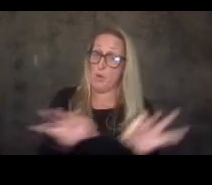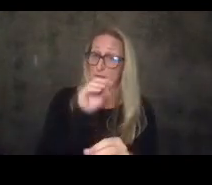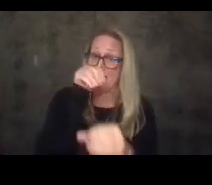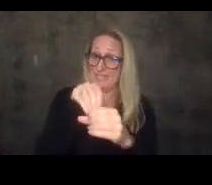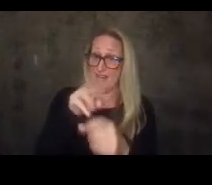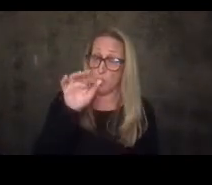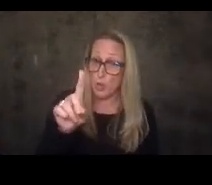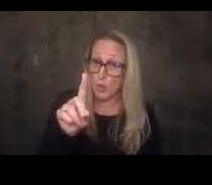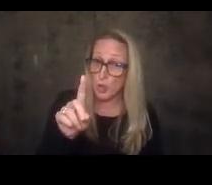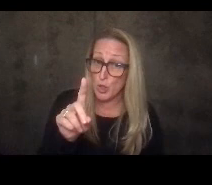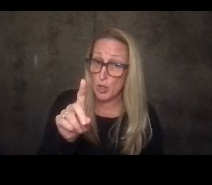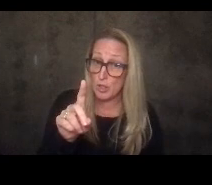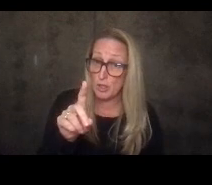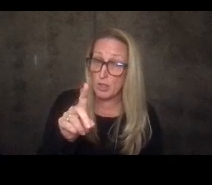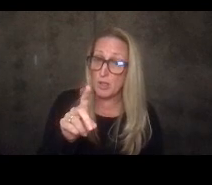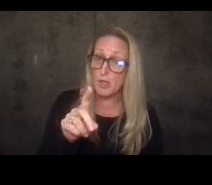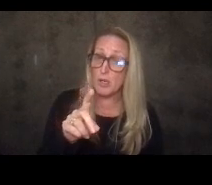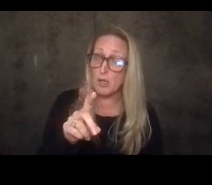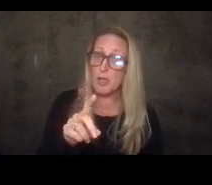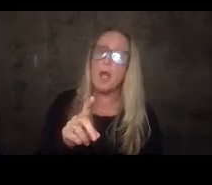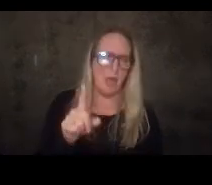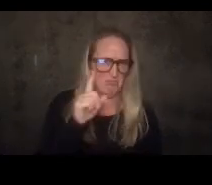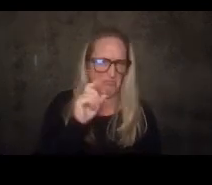certainly think you could make it accessible form on here. I